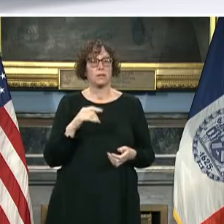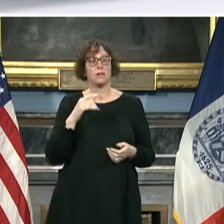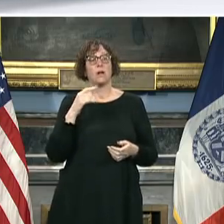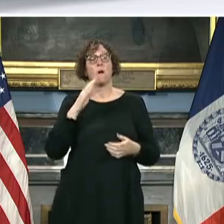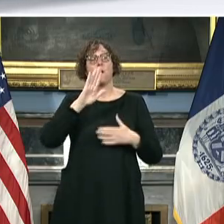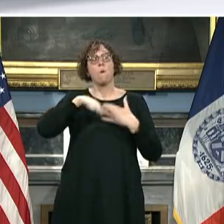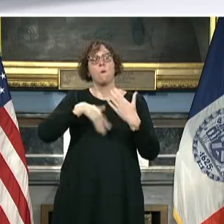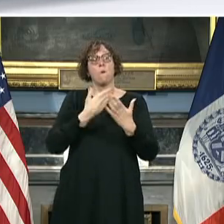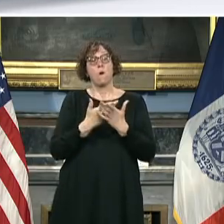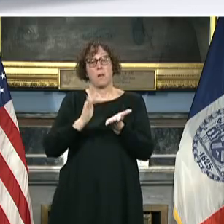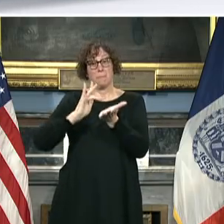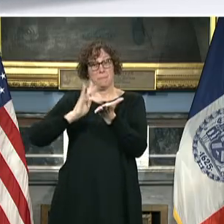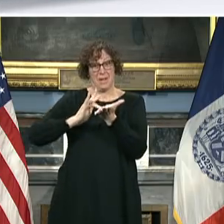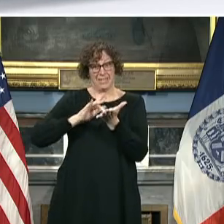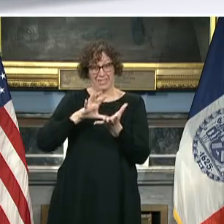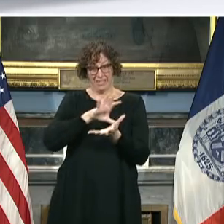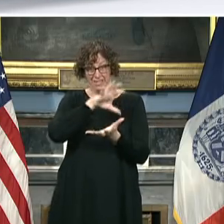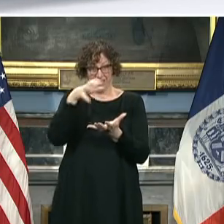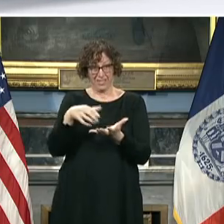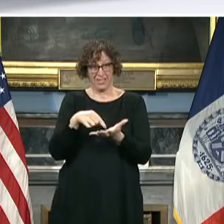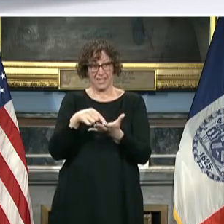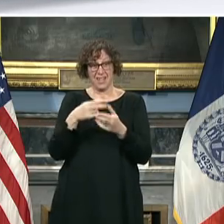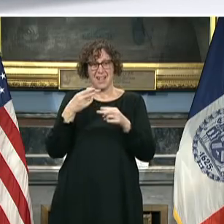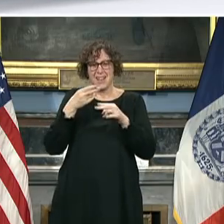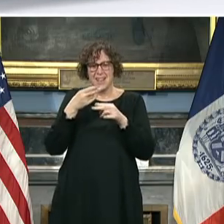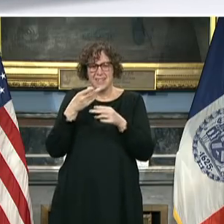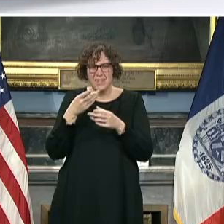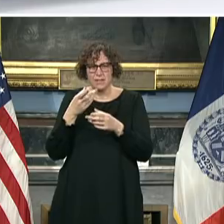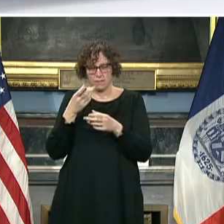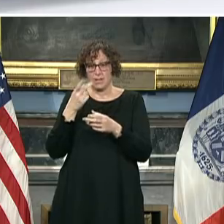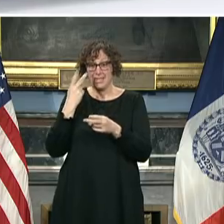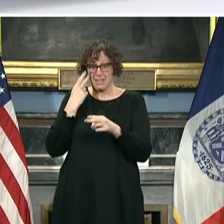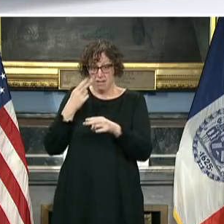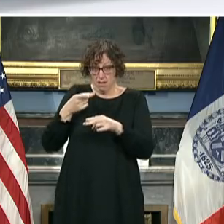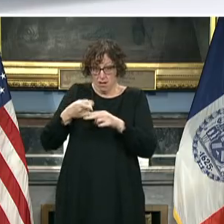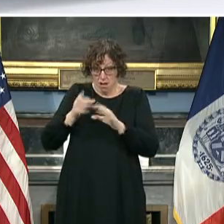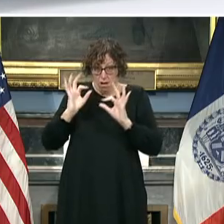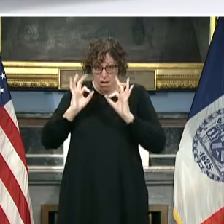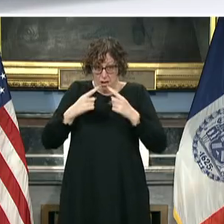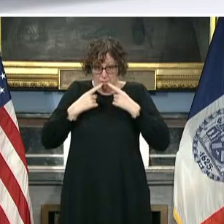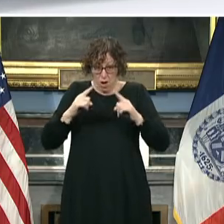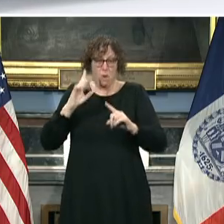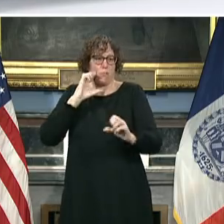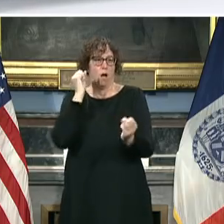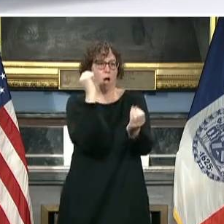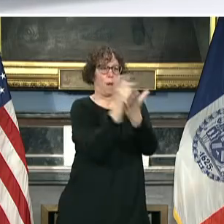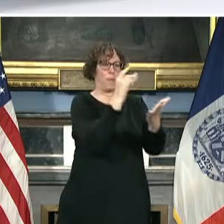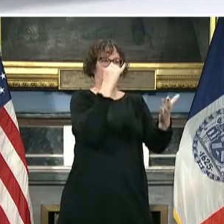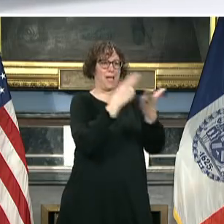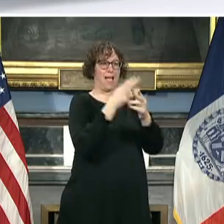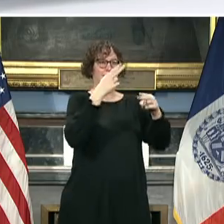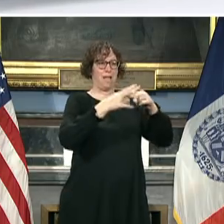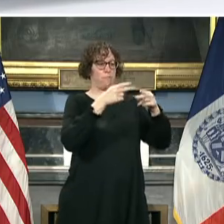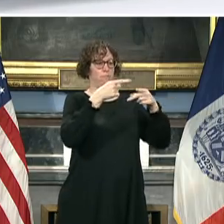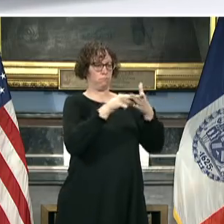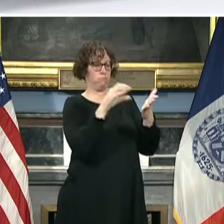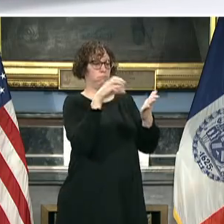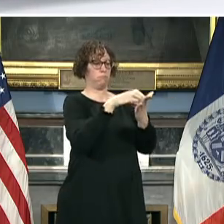OF HIERARCHY PPARAOVLND A A REVIEW BOARD, SO WE'RE MAKING SURE